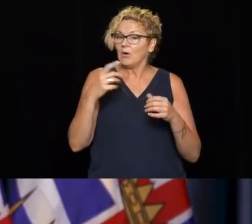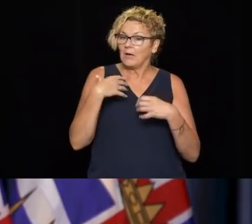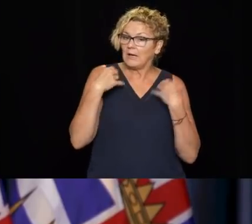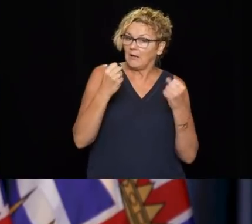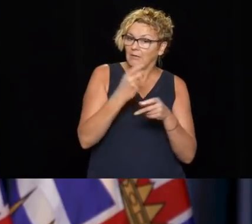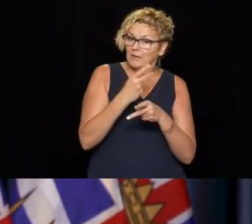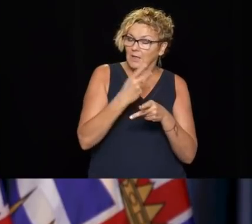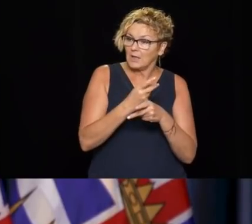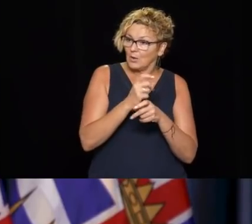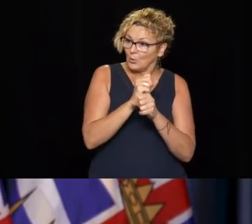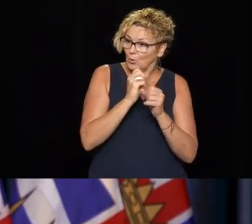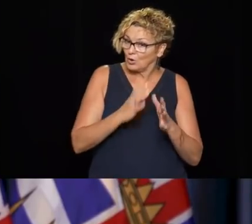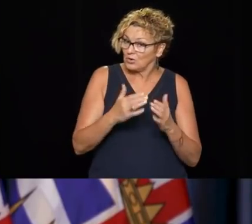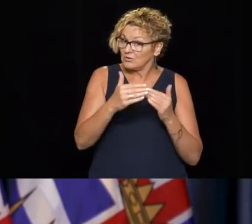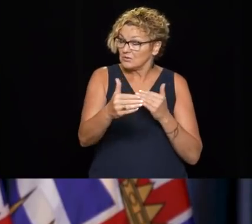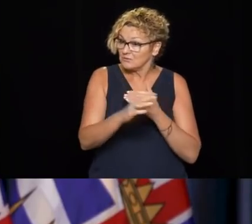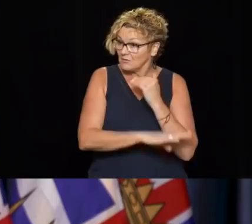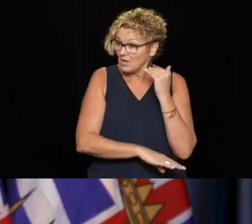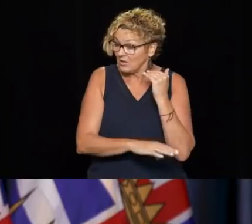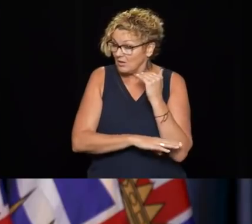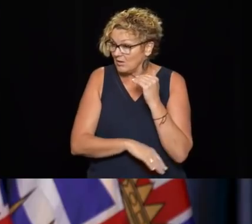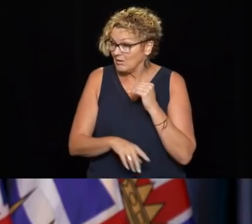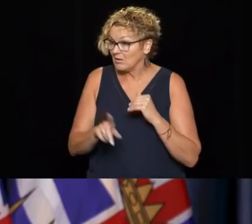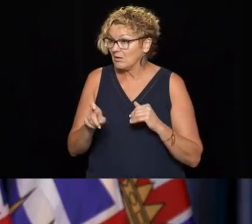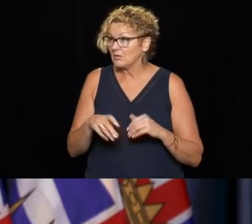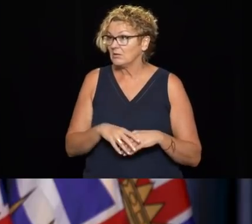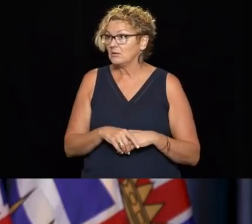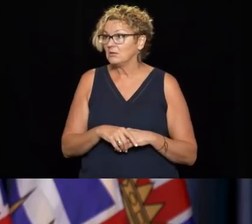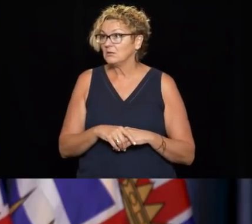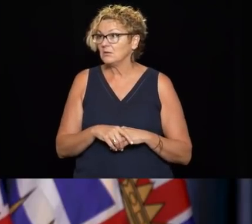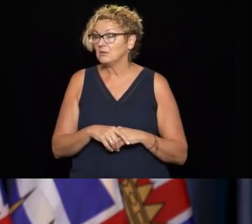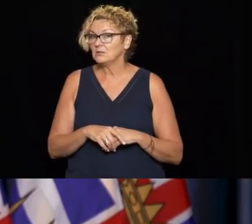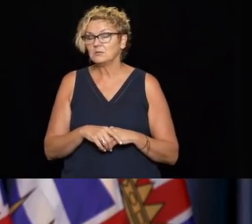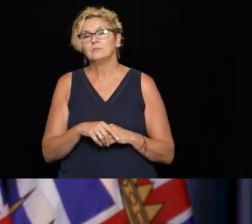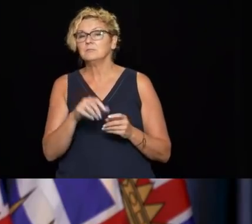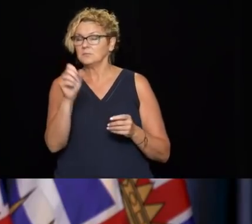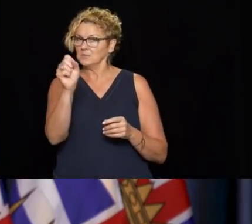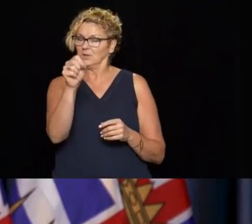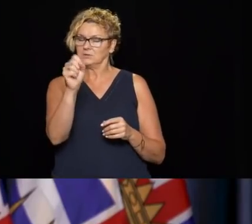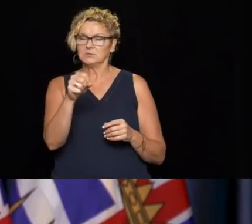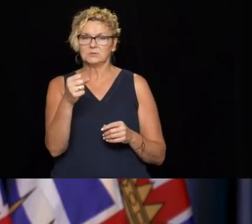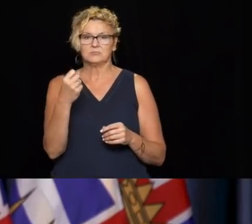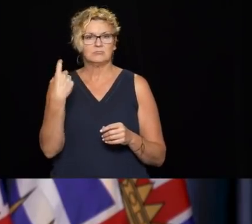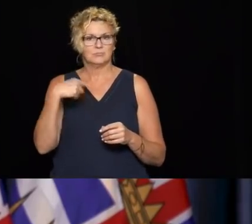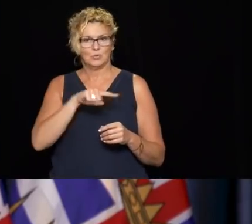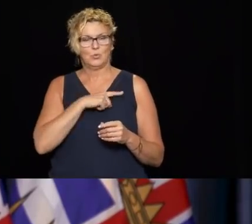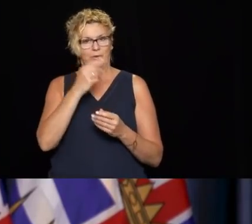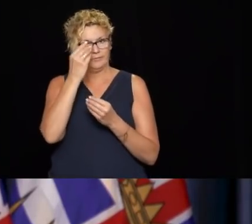And I'm wondering if we started building on the stockpile and if not